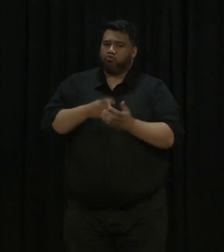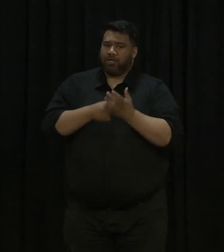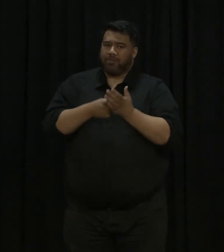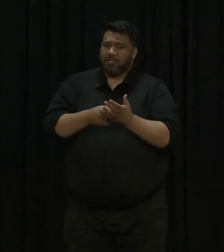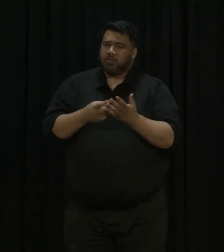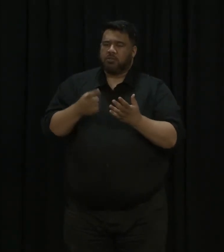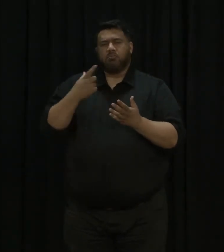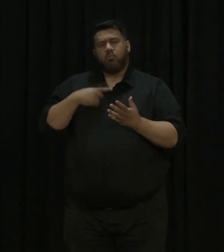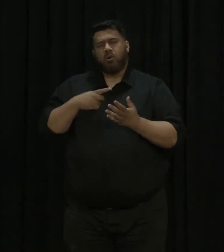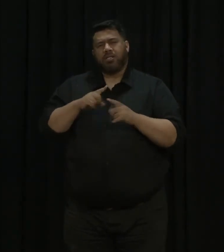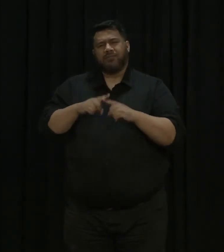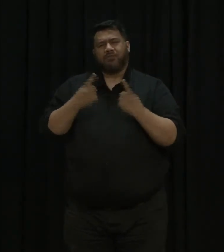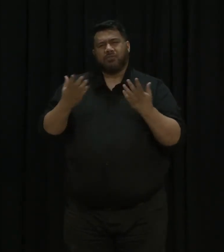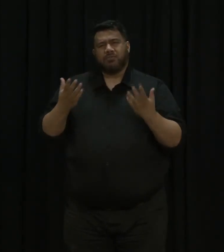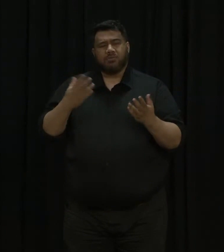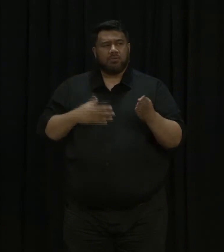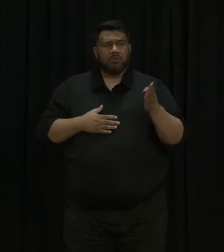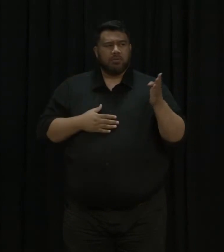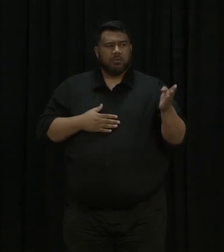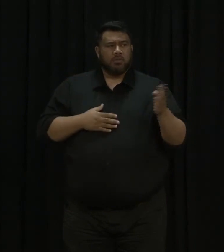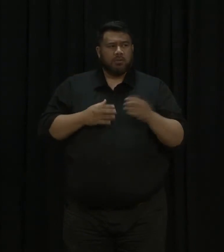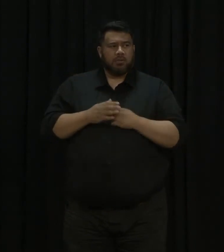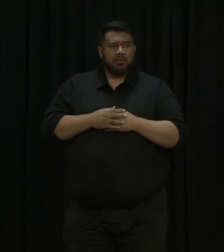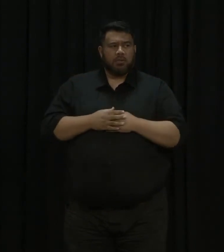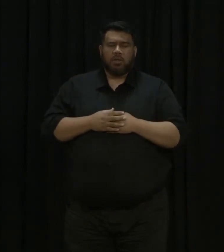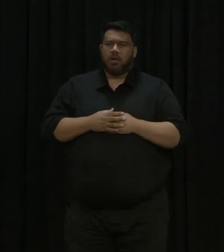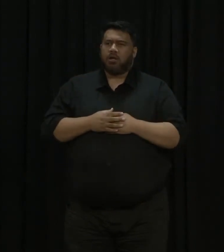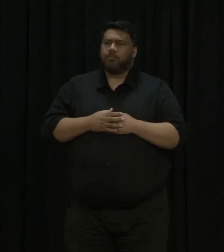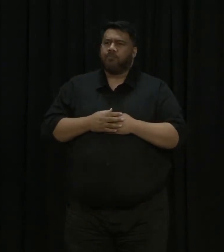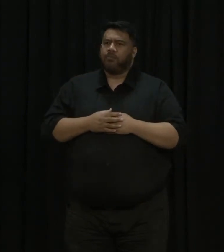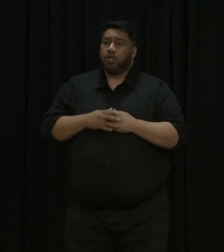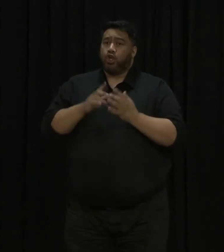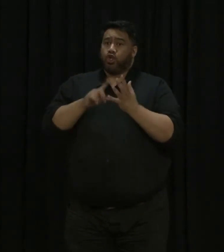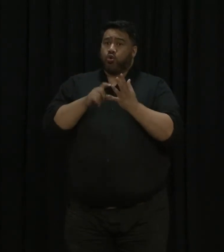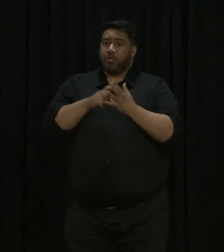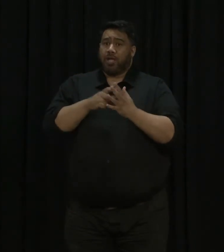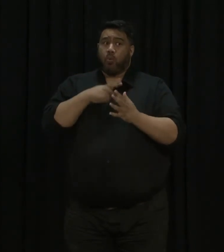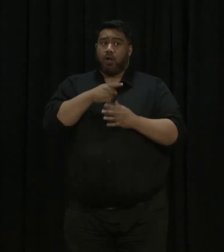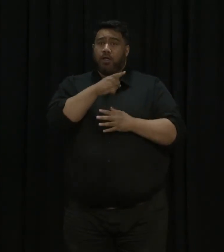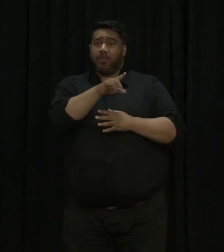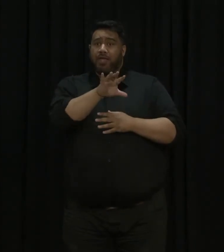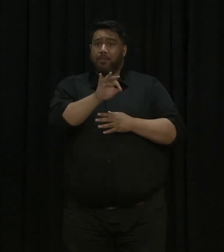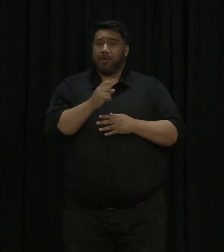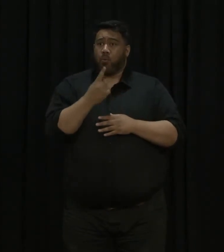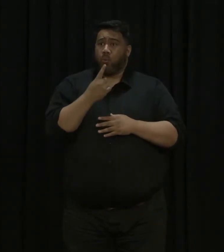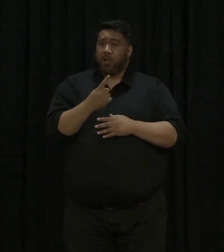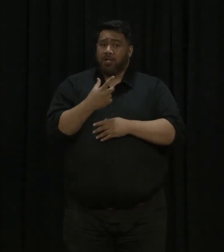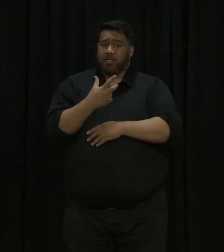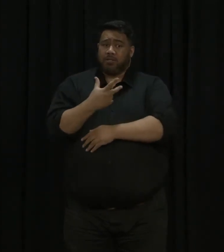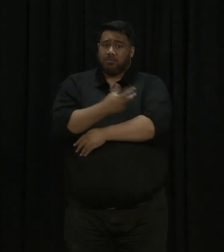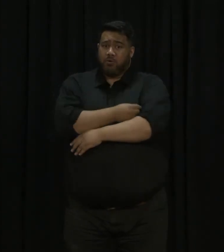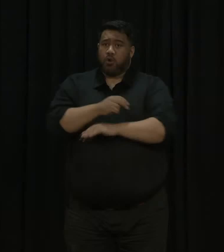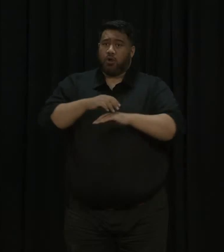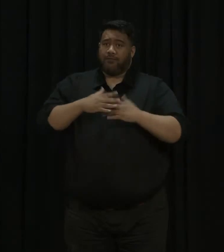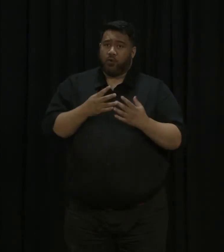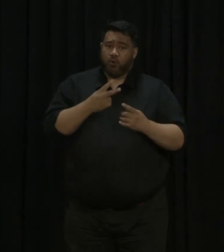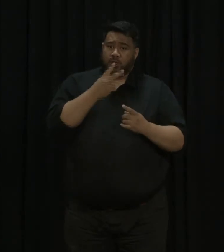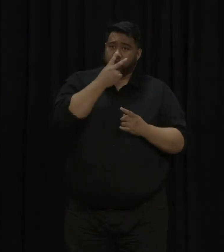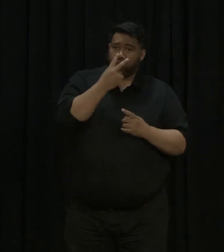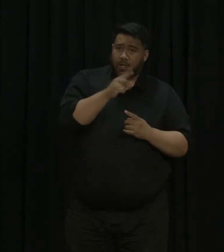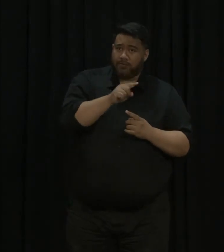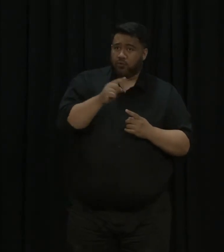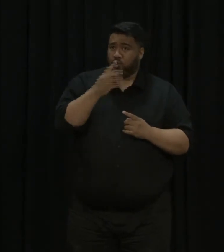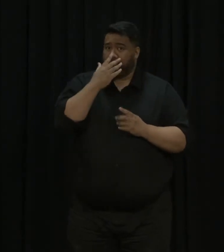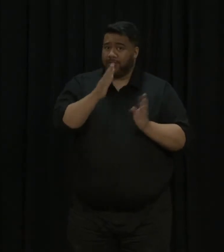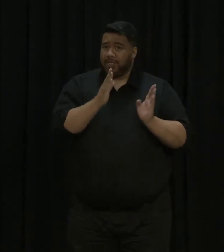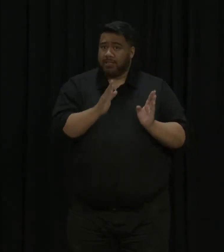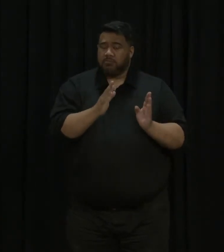doses when in the UK only one